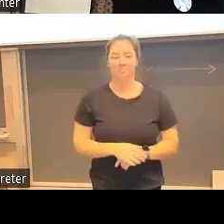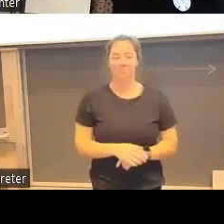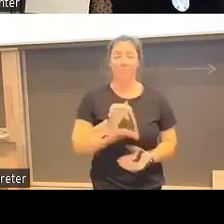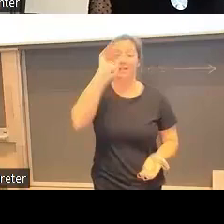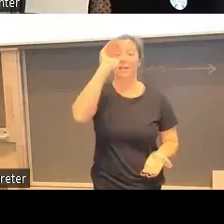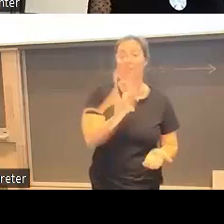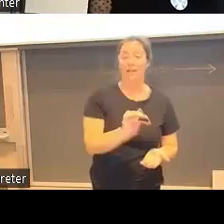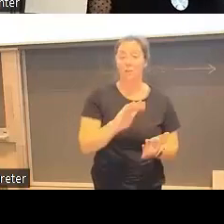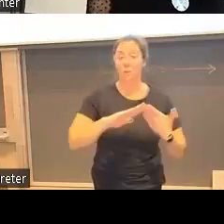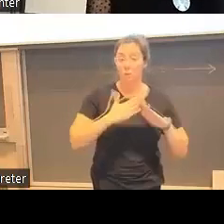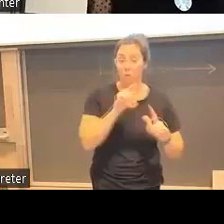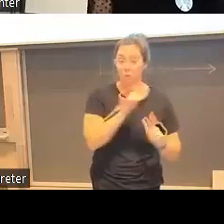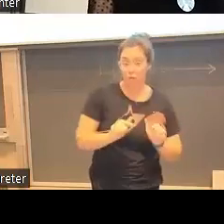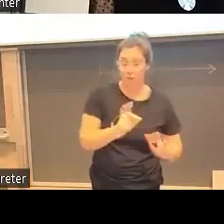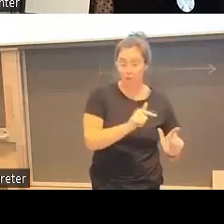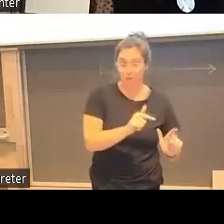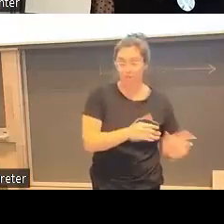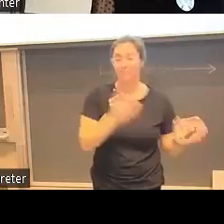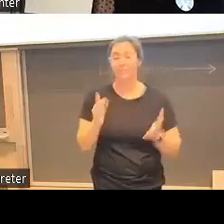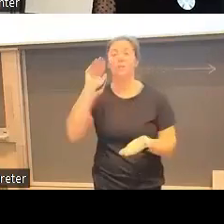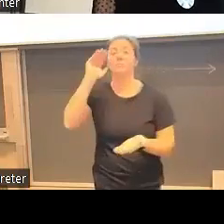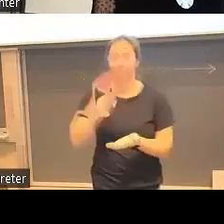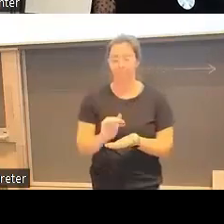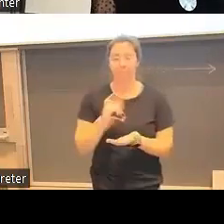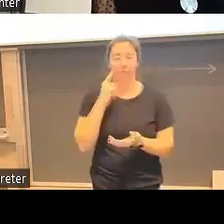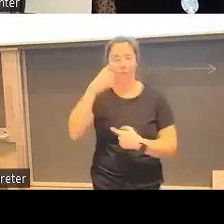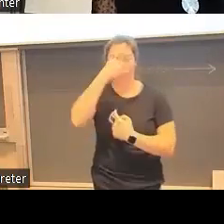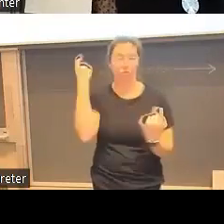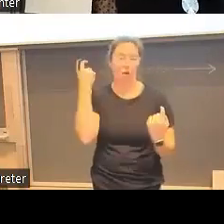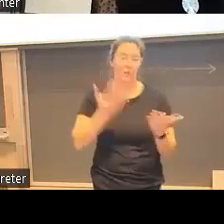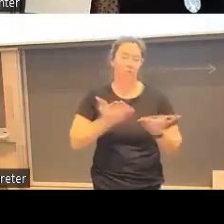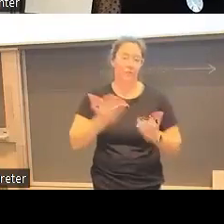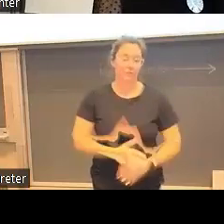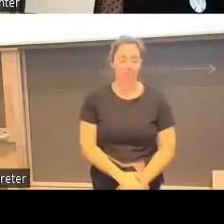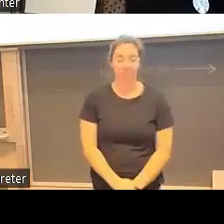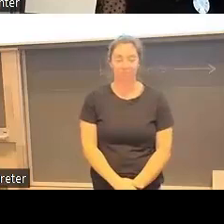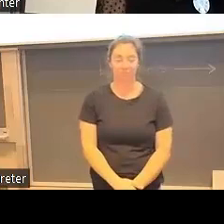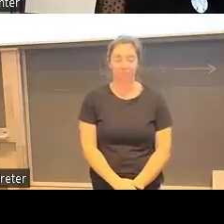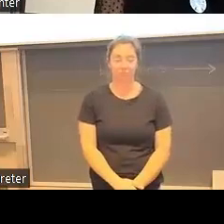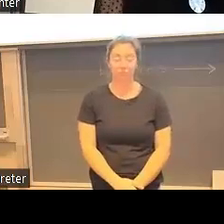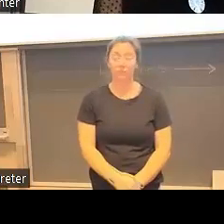community rotation and substantially fewer on the trauma service notably residents introduce the